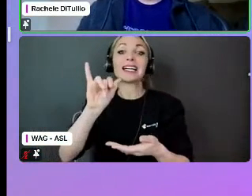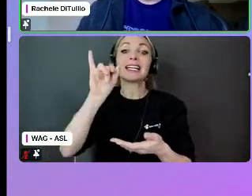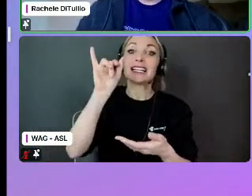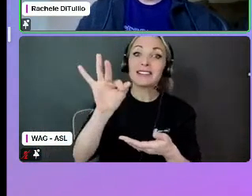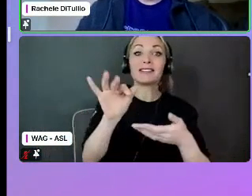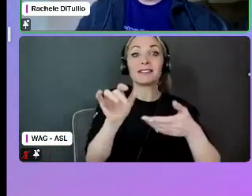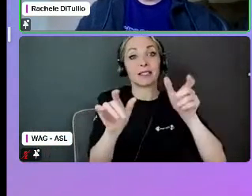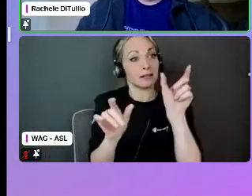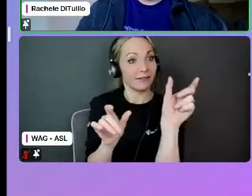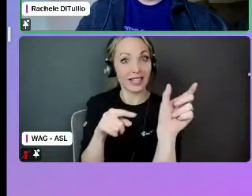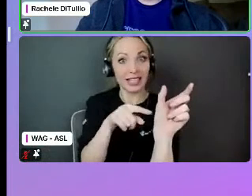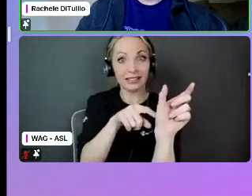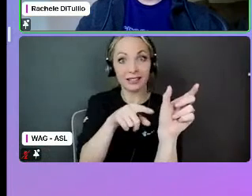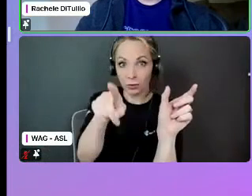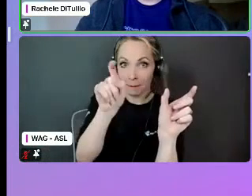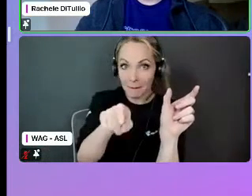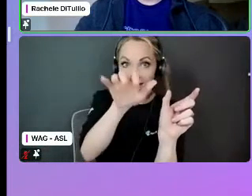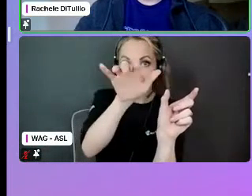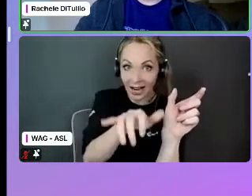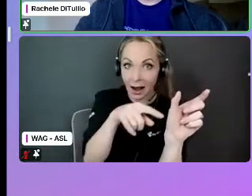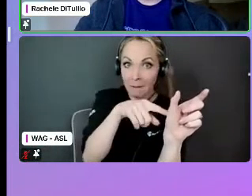shopping cart. I know I appreciate knowing if I field